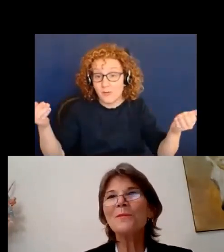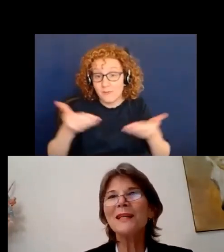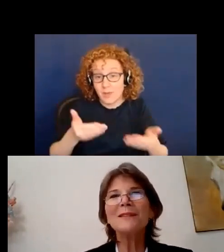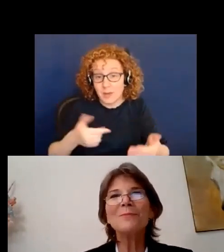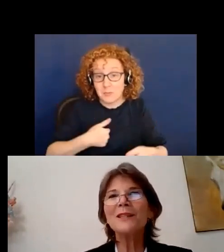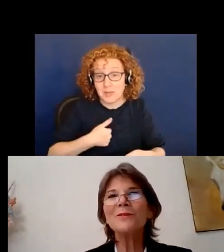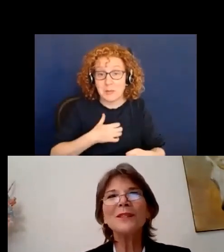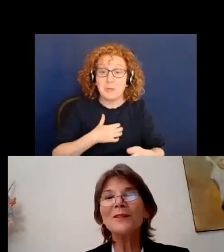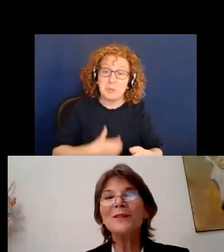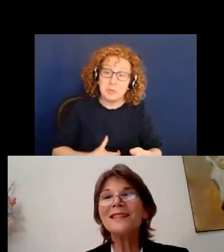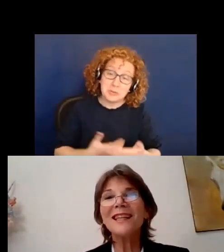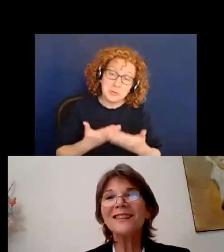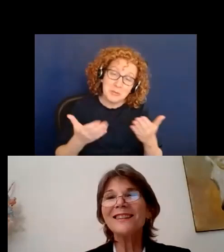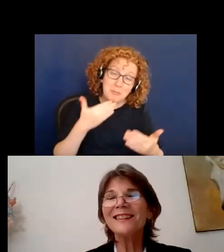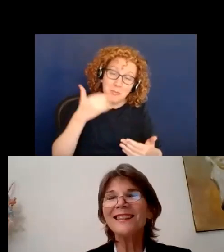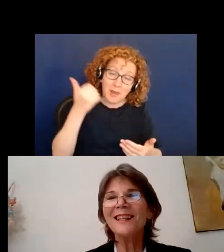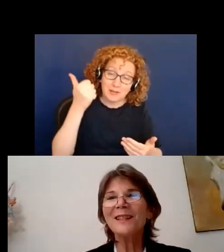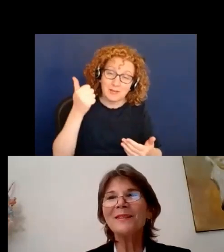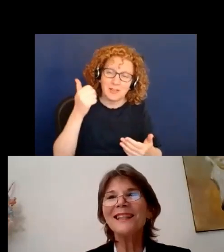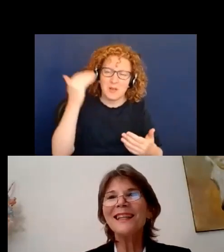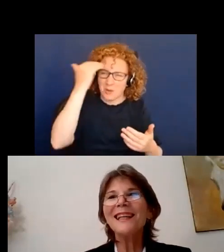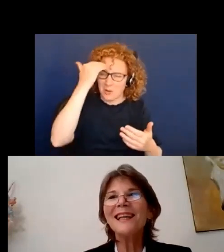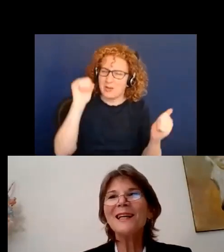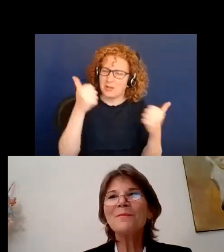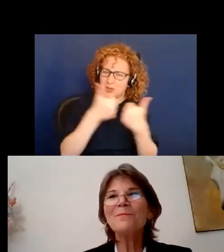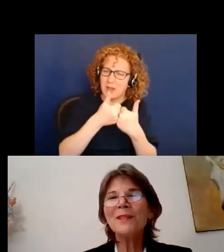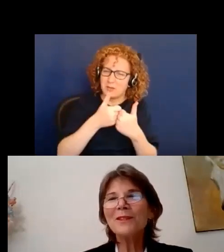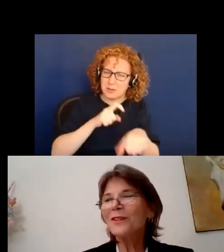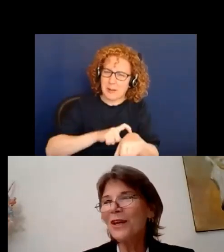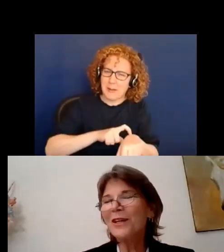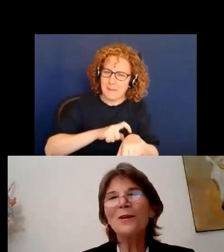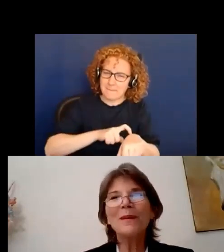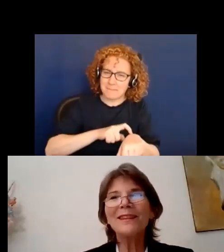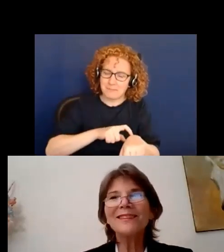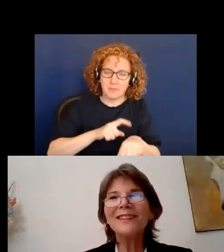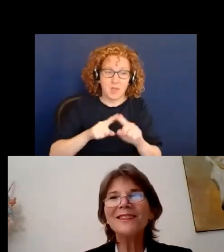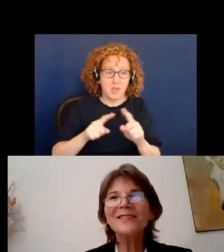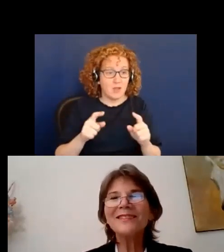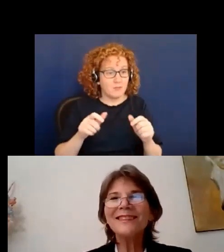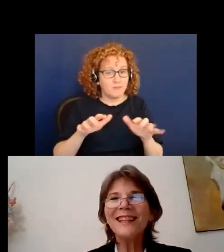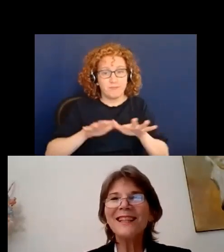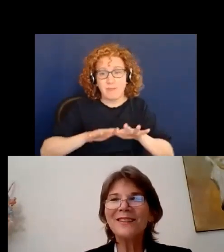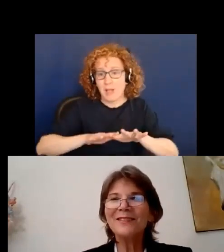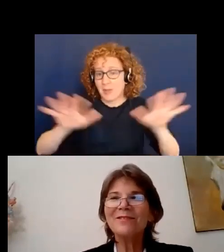best because we know it's a challenging time and but there's a lot of hope out there too thank you